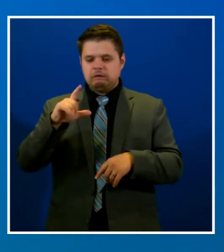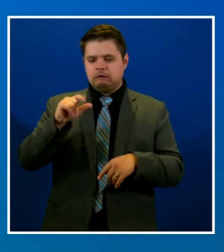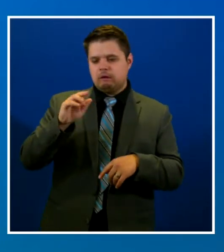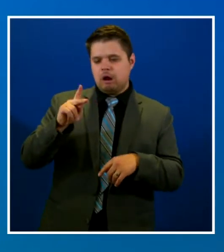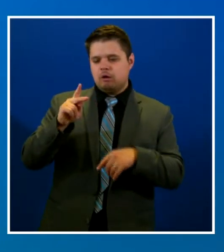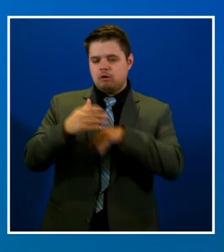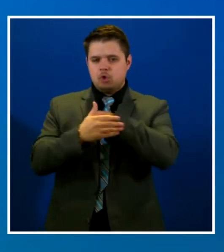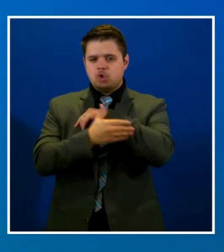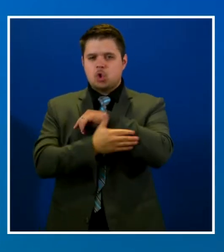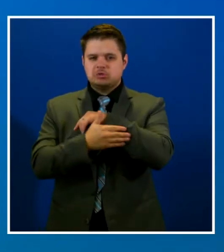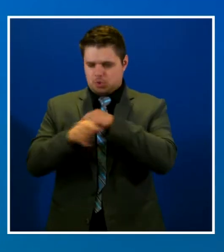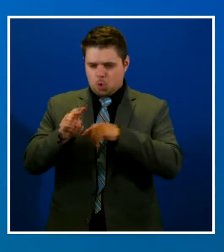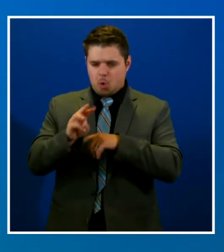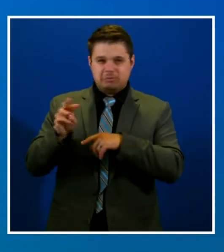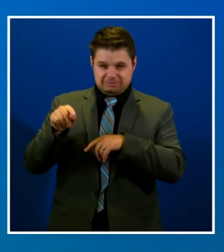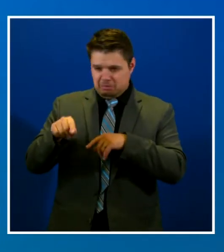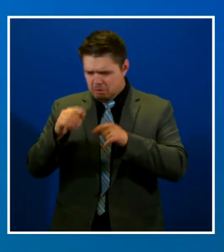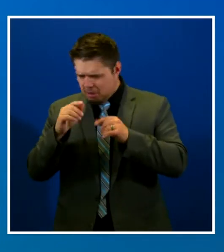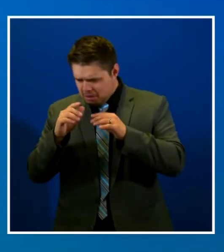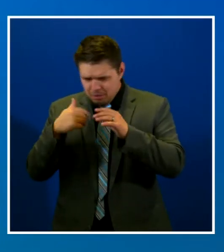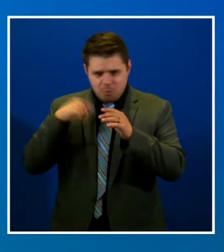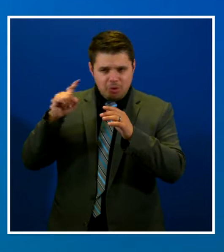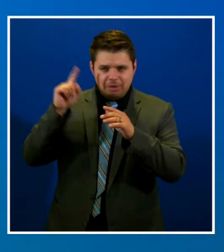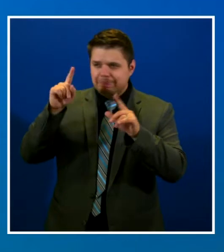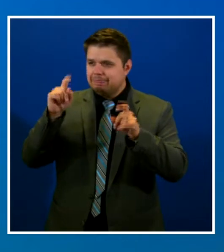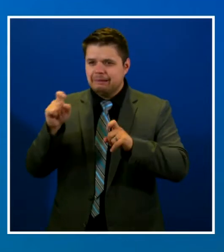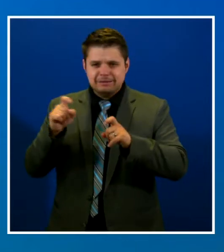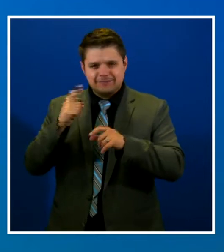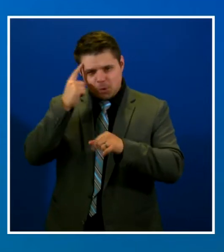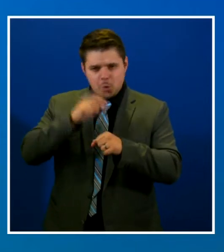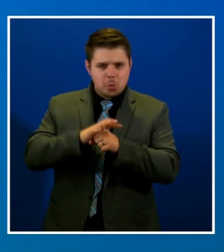Both the vaccine and testing sites at Tower Mall are ADA